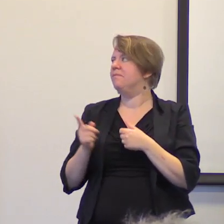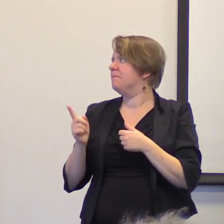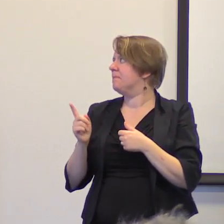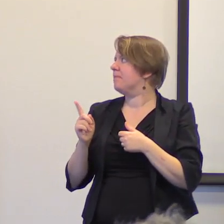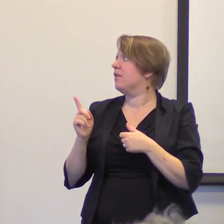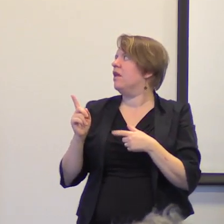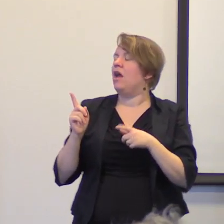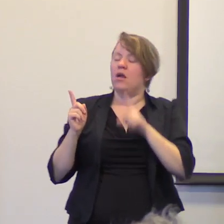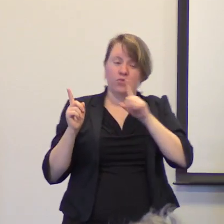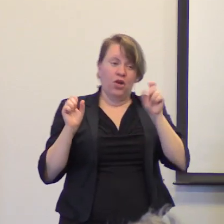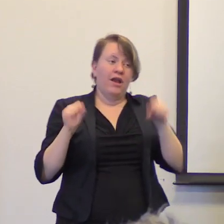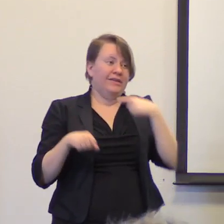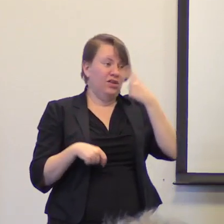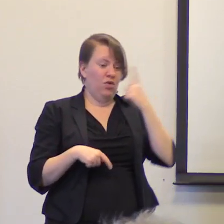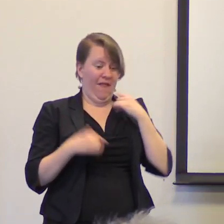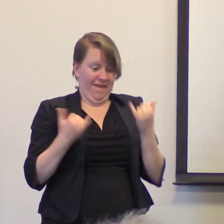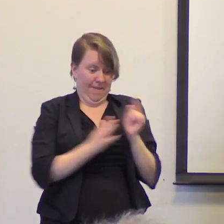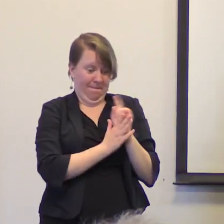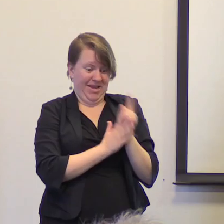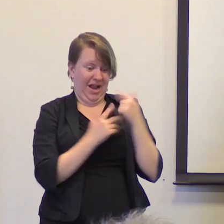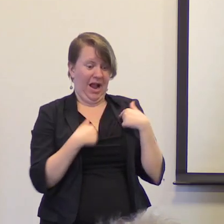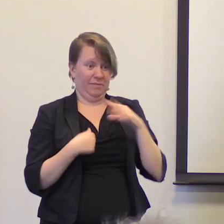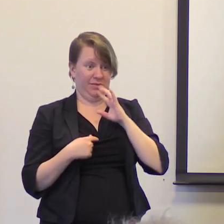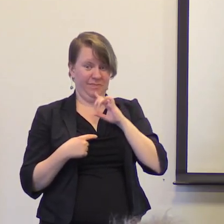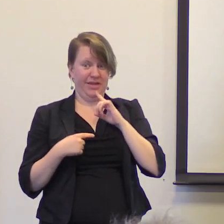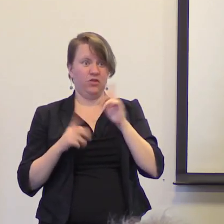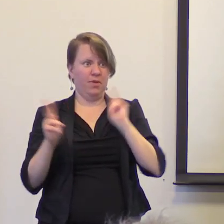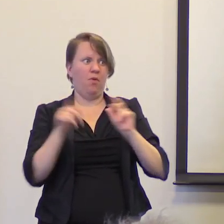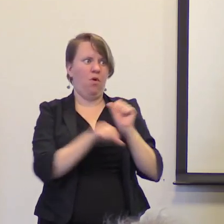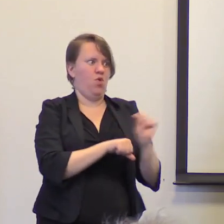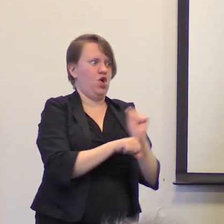sure I can tell you that at this very minute while I'm speaking, there are people working on that.